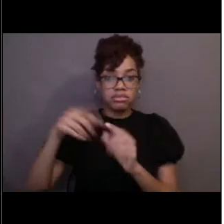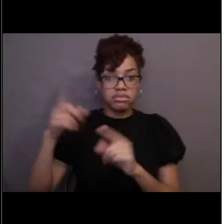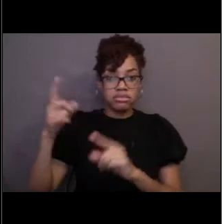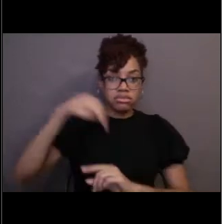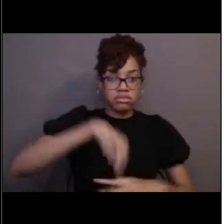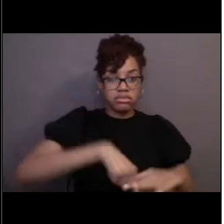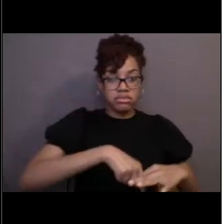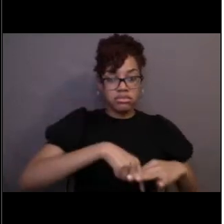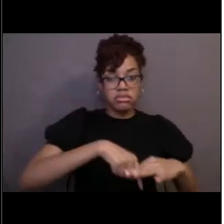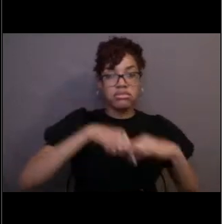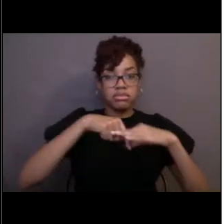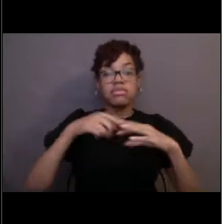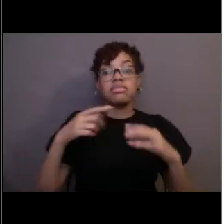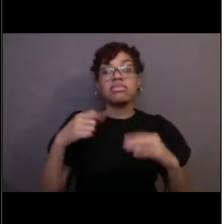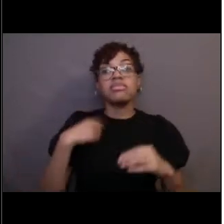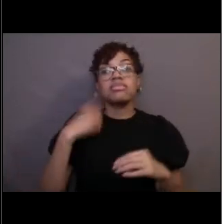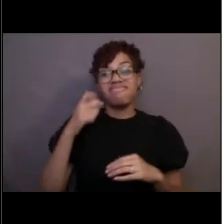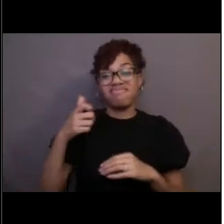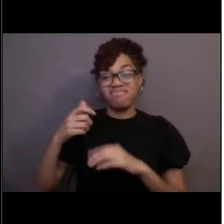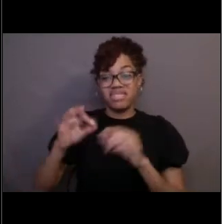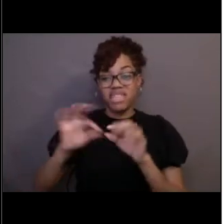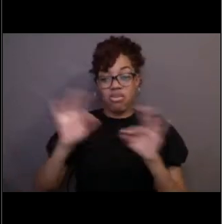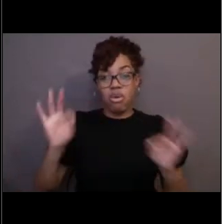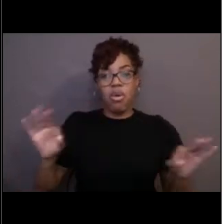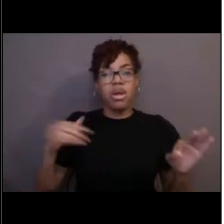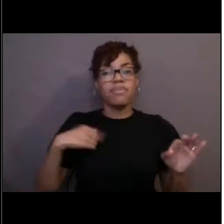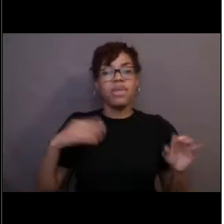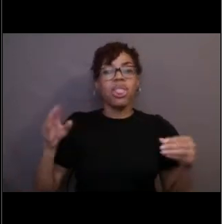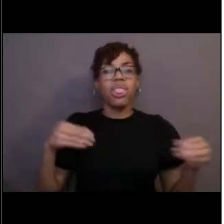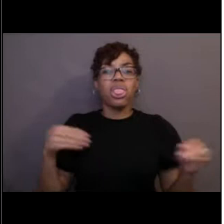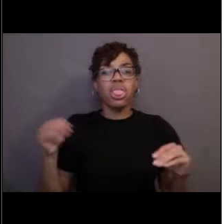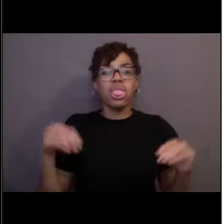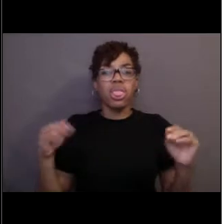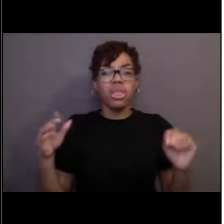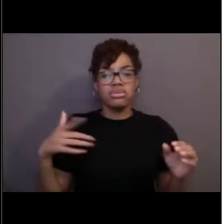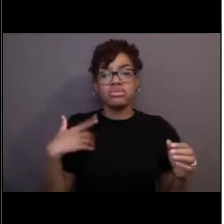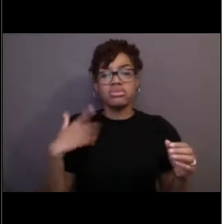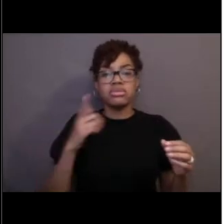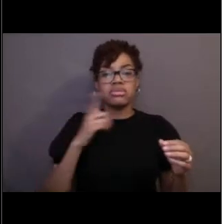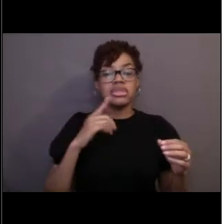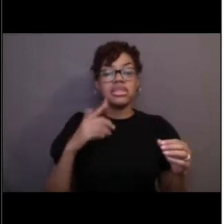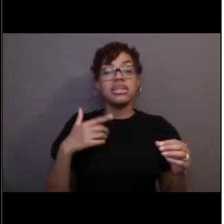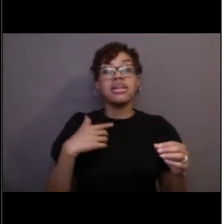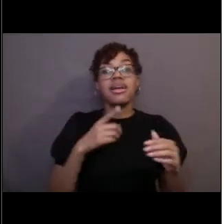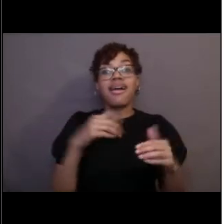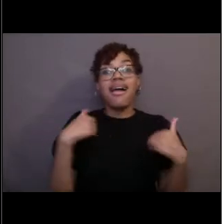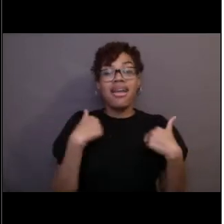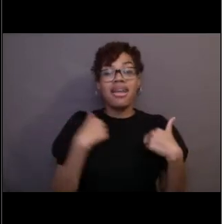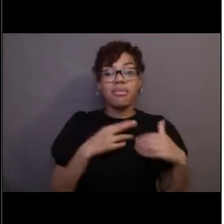like leatherback turtles and like whales, get entangled in that line. And that entanglement can wrap their flippers,